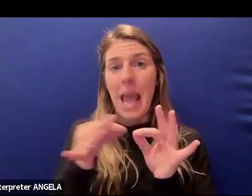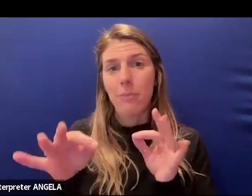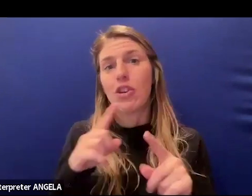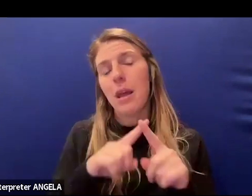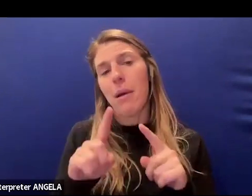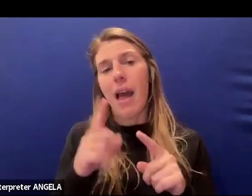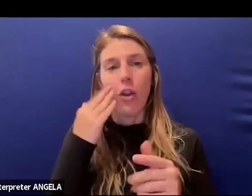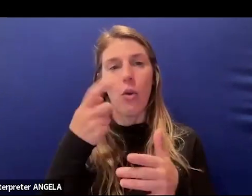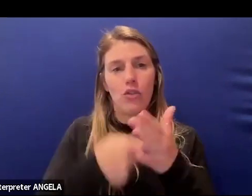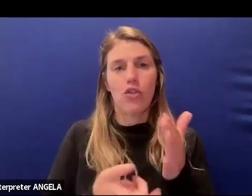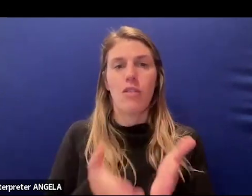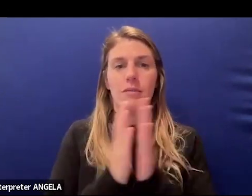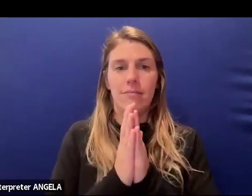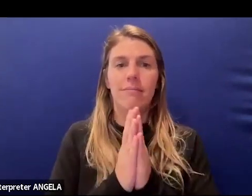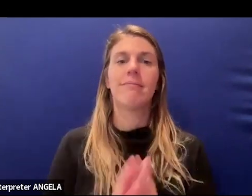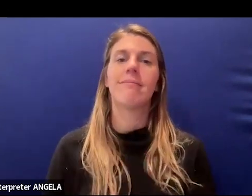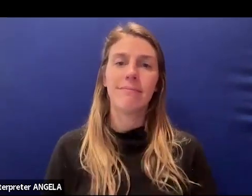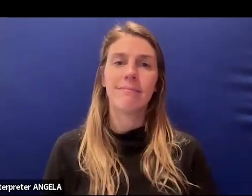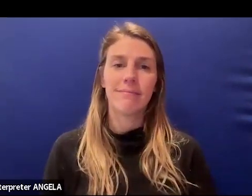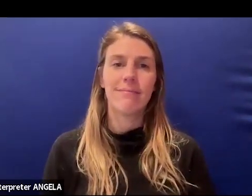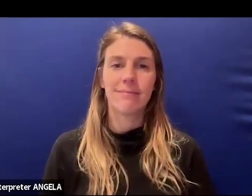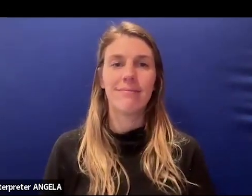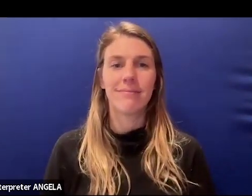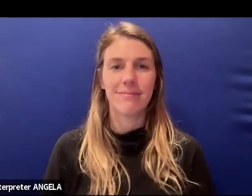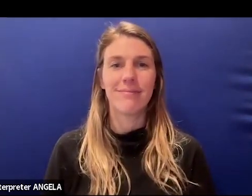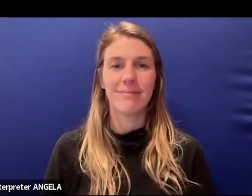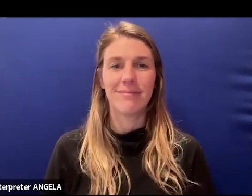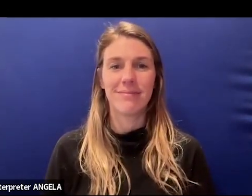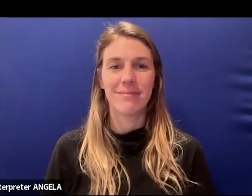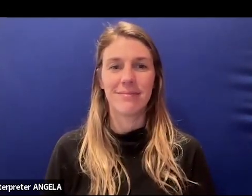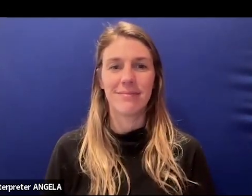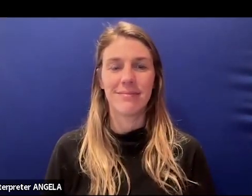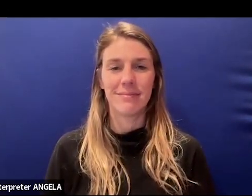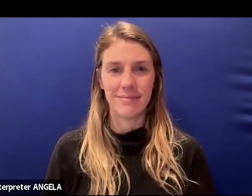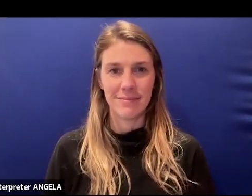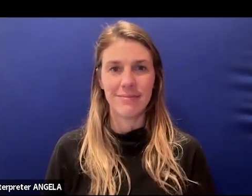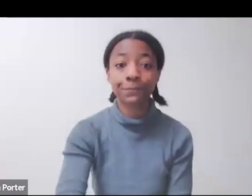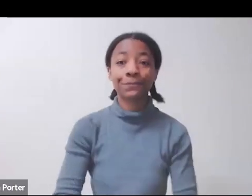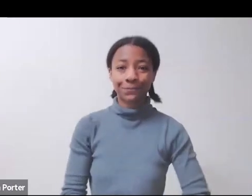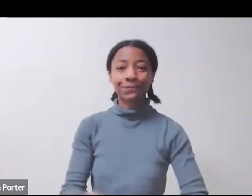there's a cost involved in that. Excellent. That was the second strategy I said I would talk about.